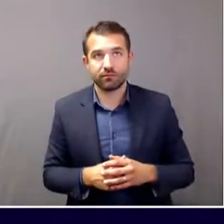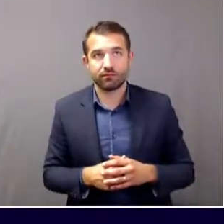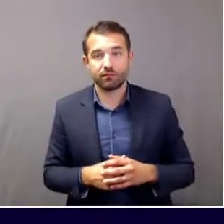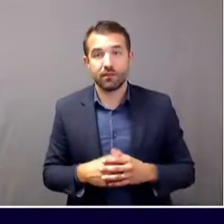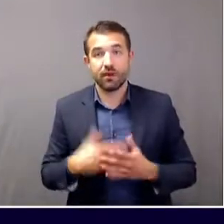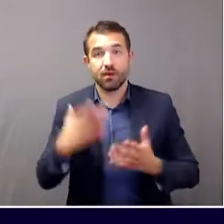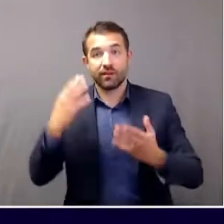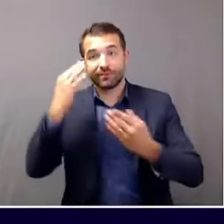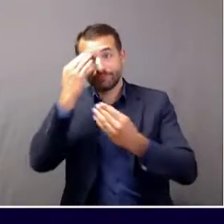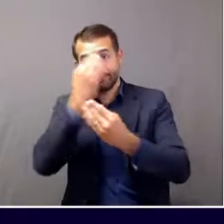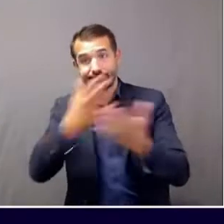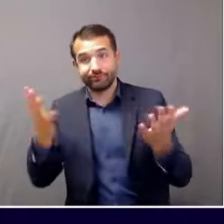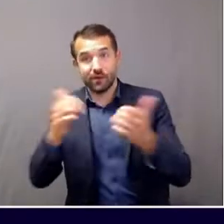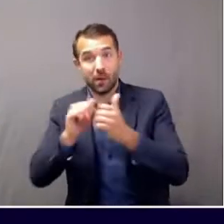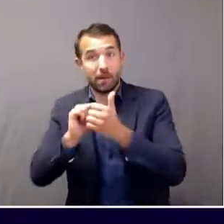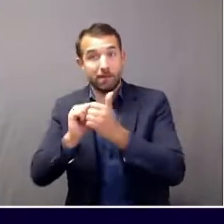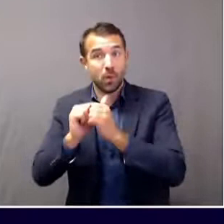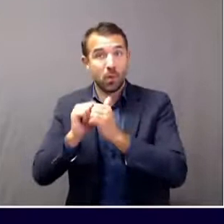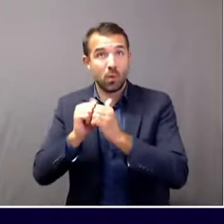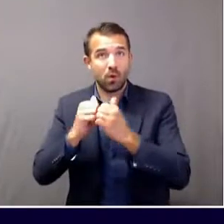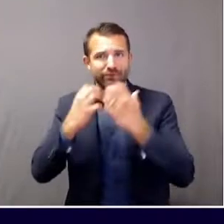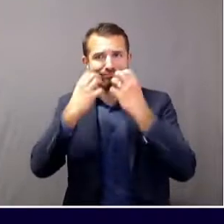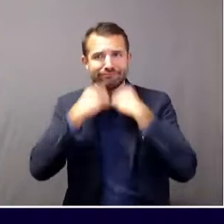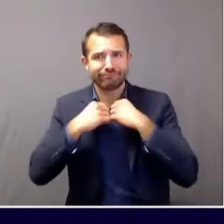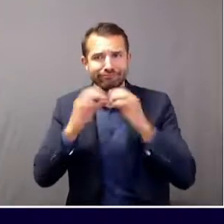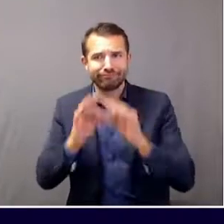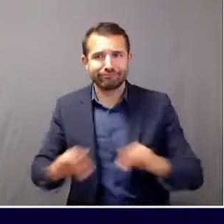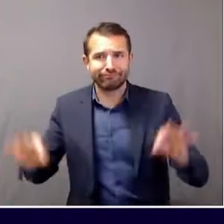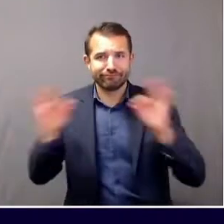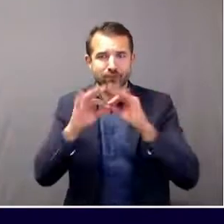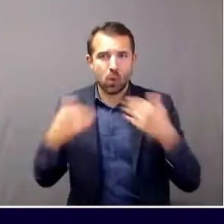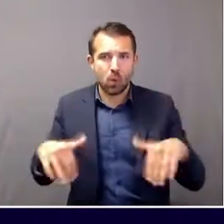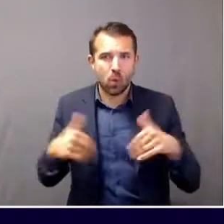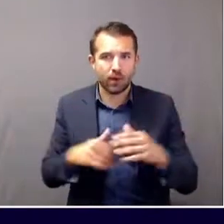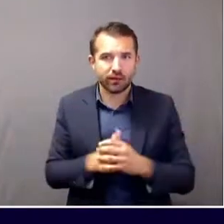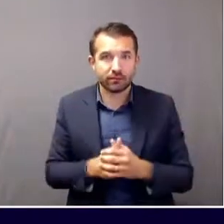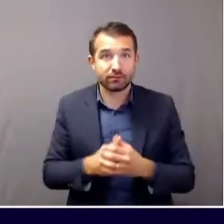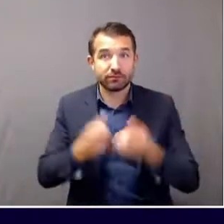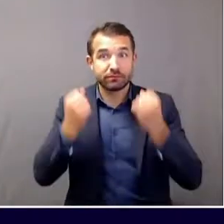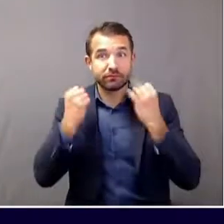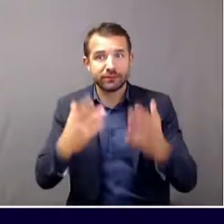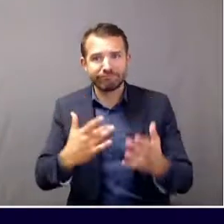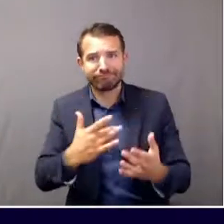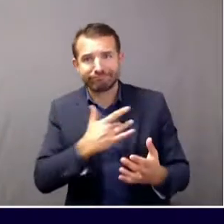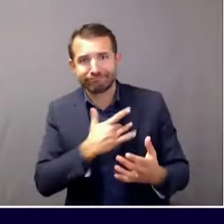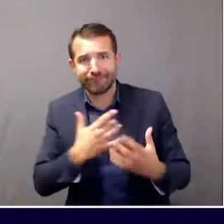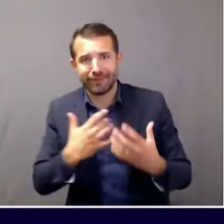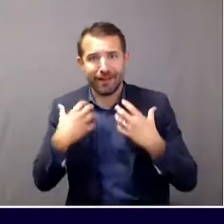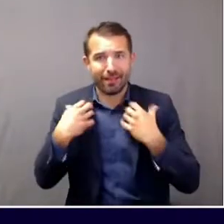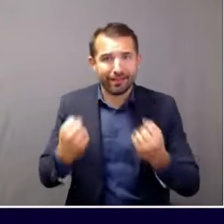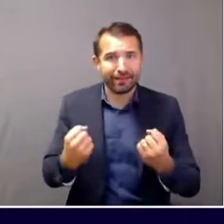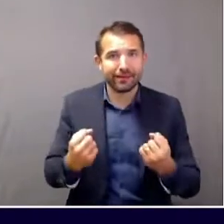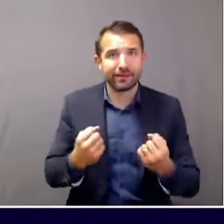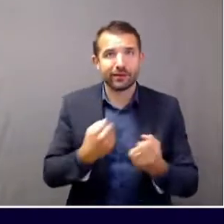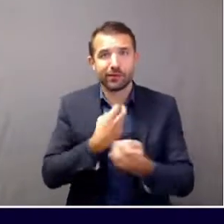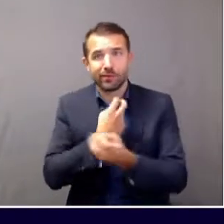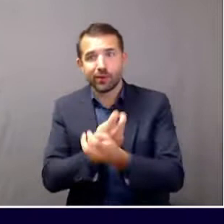so many ways they promote cardiovascular and bone health